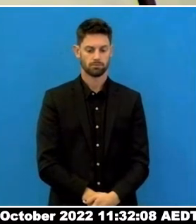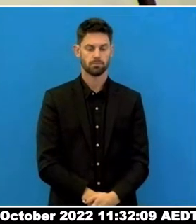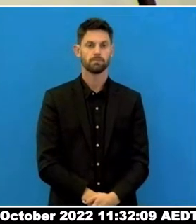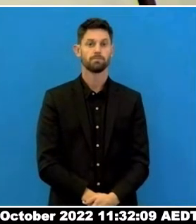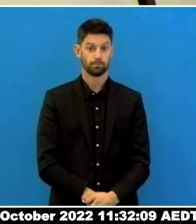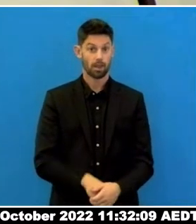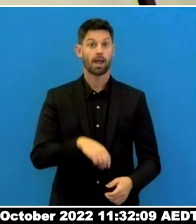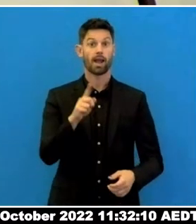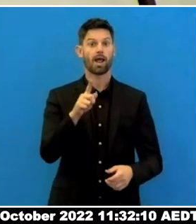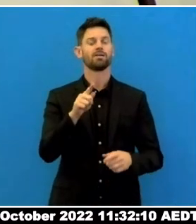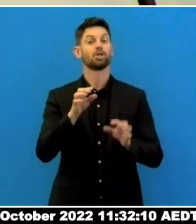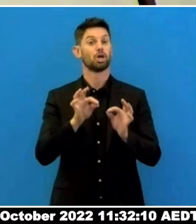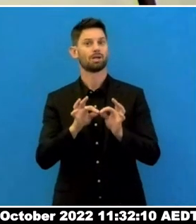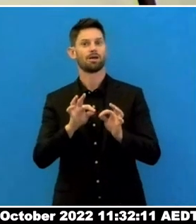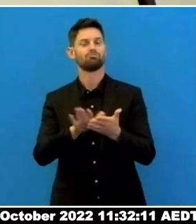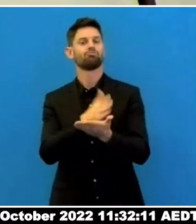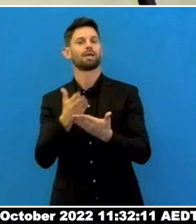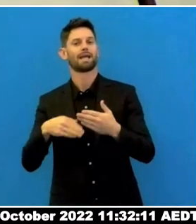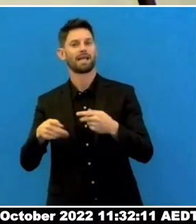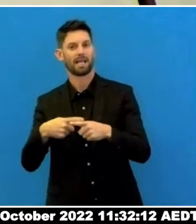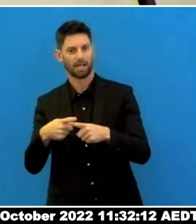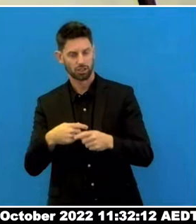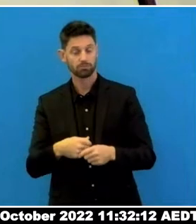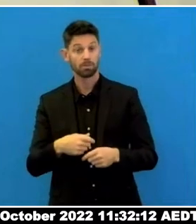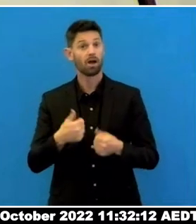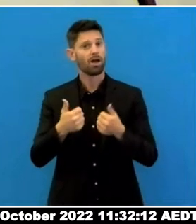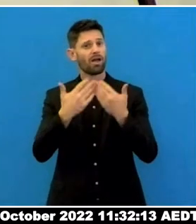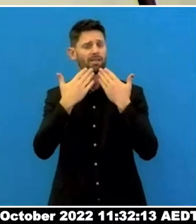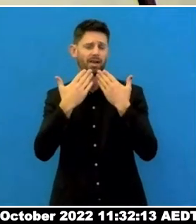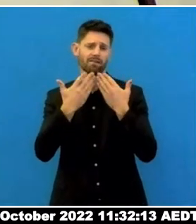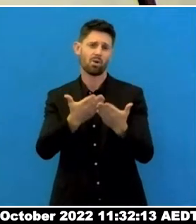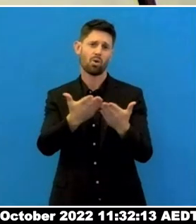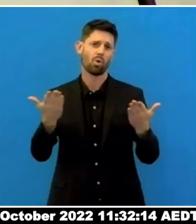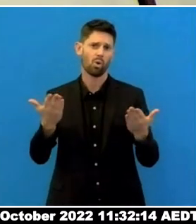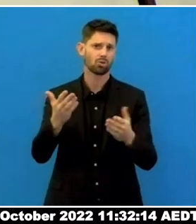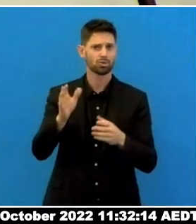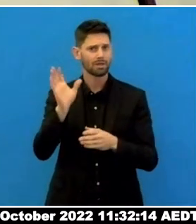Thank you very much to all for hearing my stories.